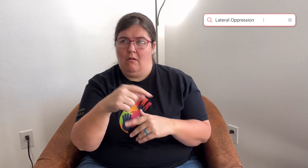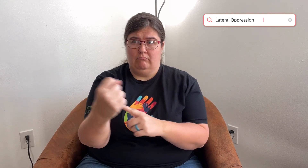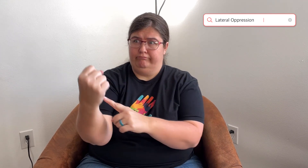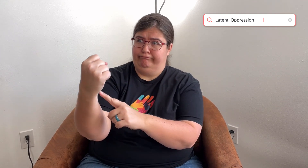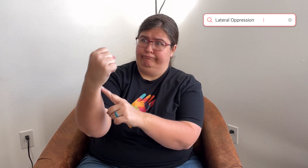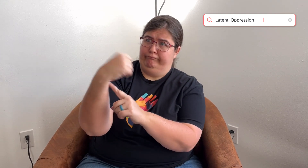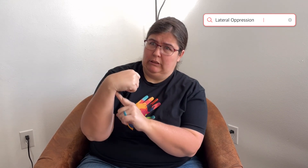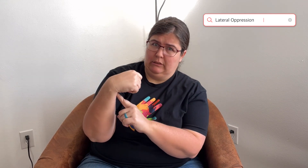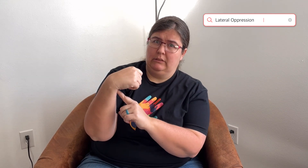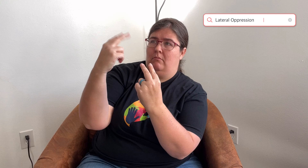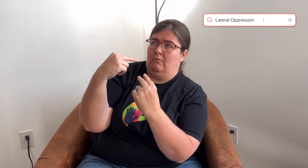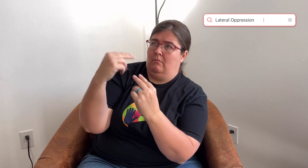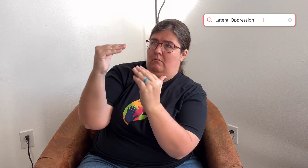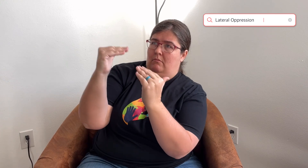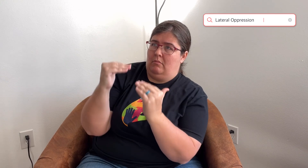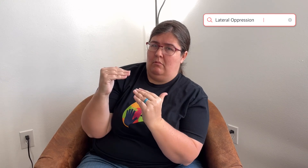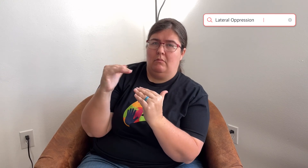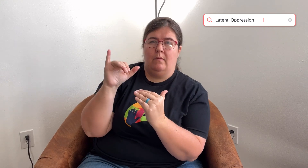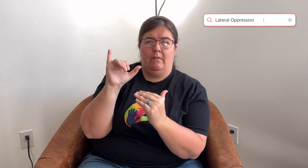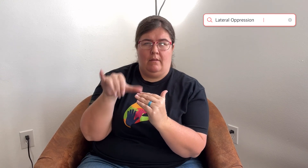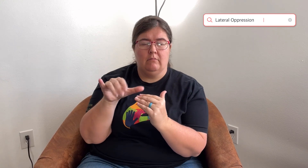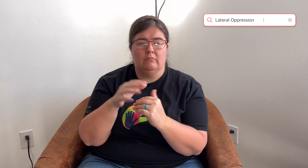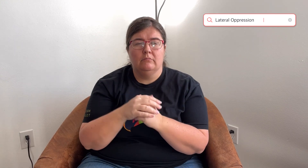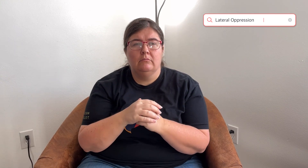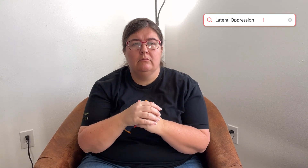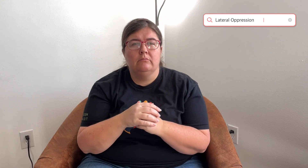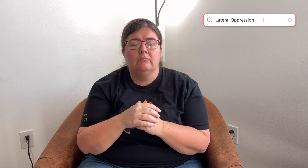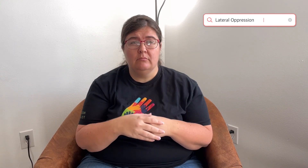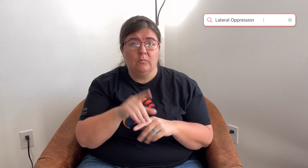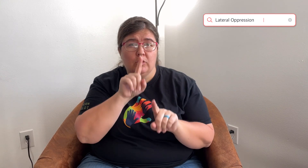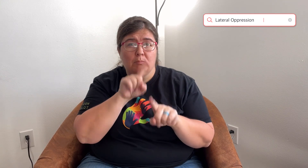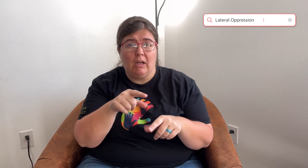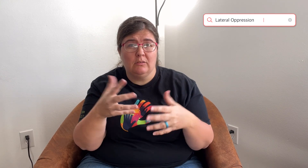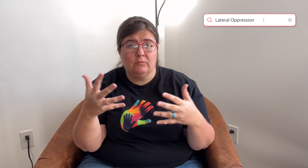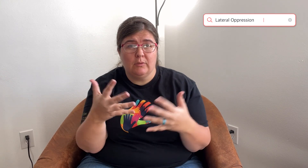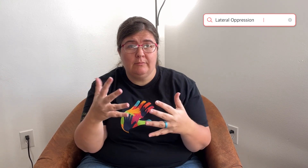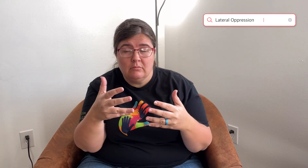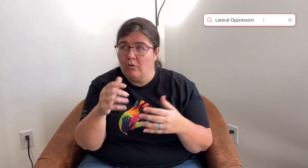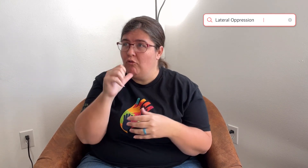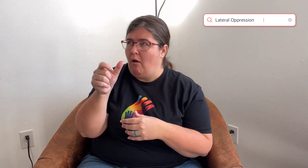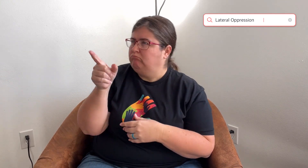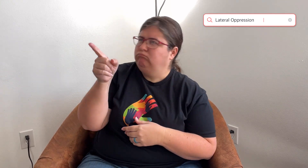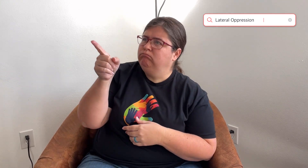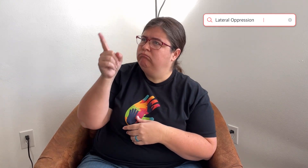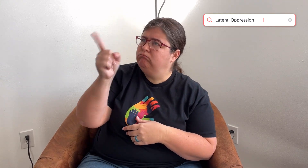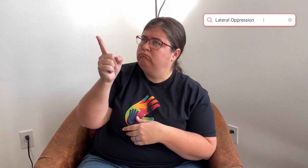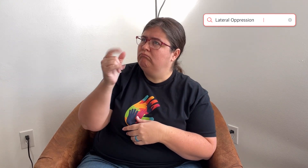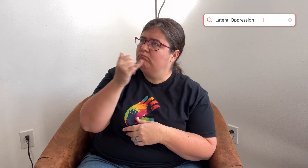community experiences oppression, is looked down on, is seen as 'less than,' how may they respond?